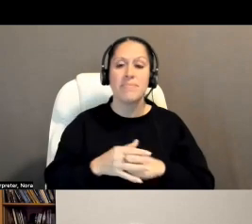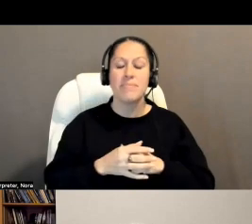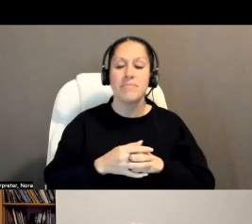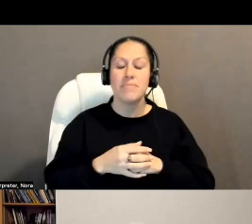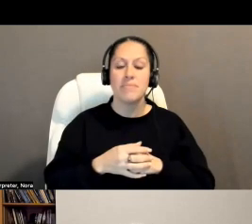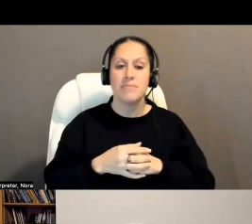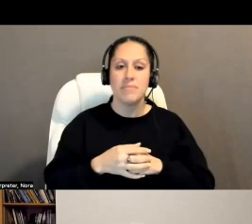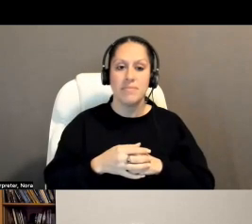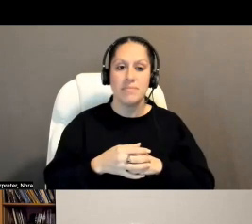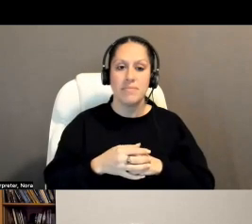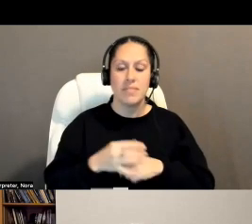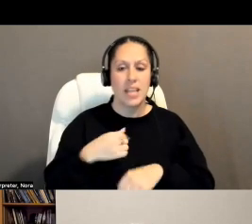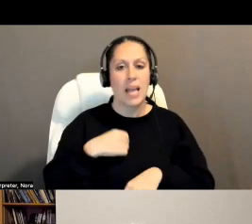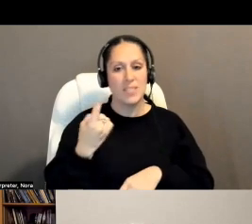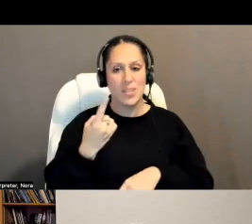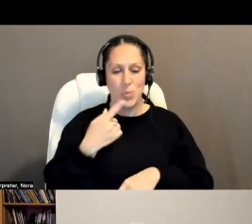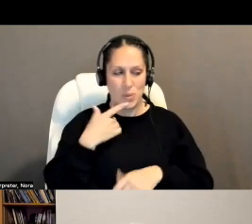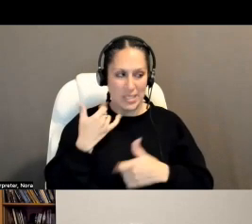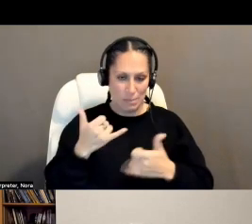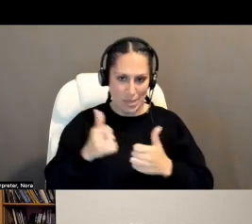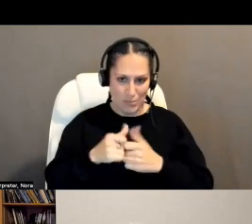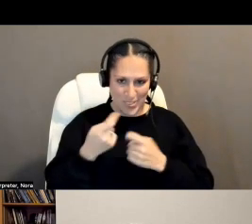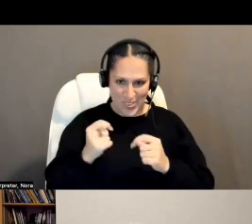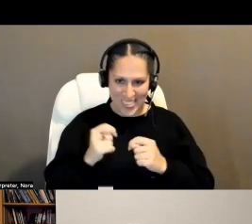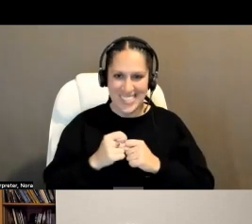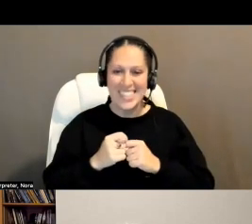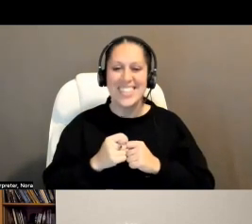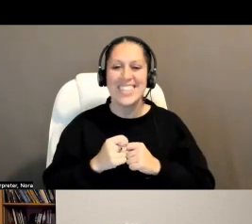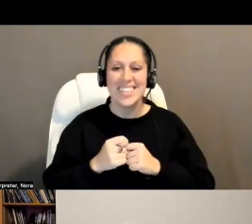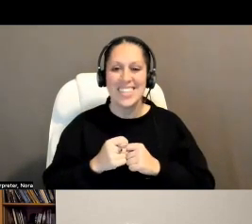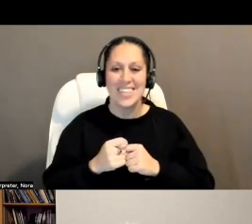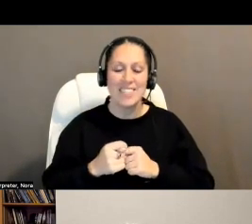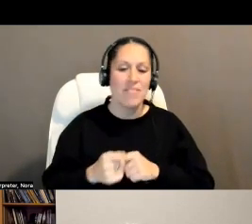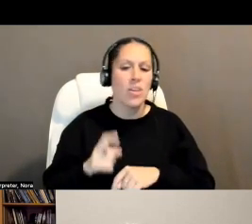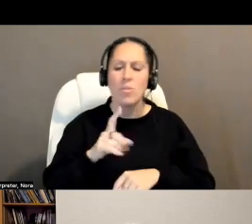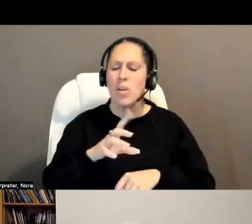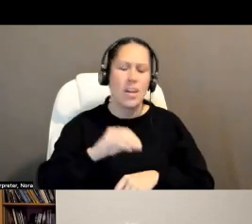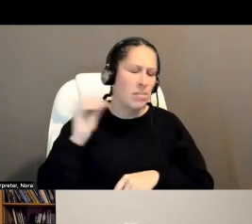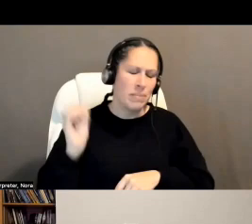I'm somebody who still plays with toys. Yeah, well, 100% !